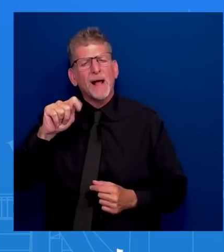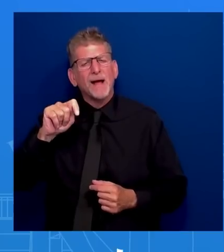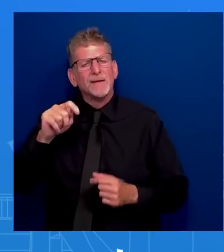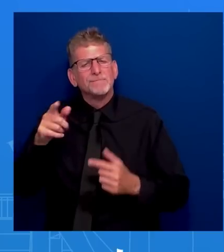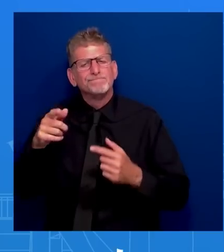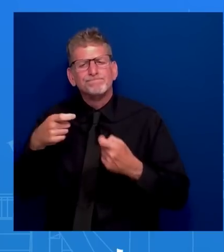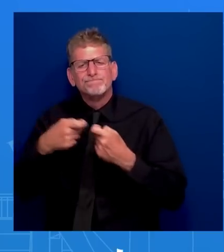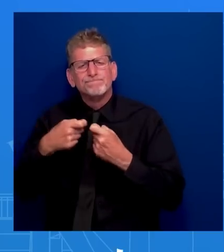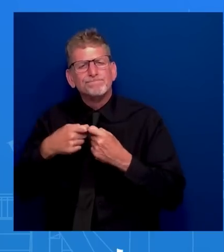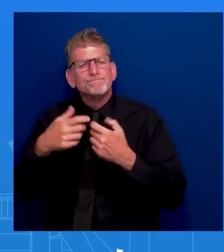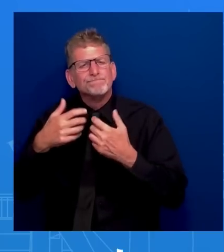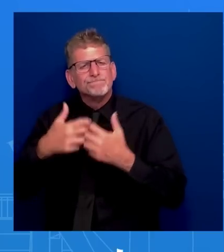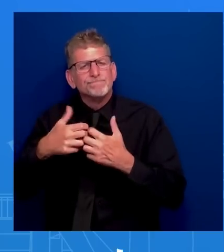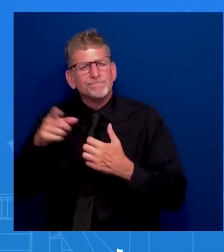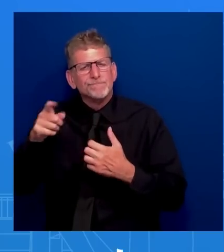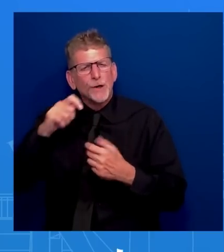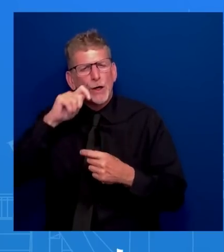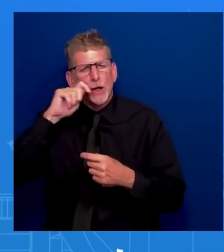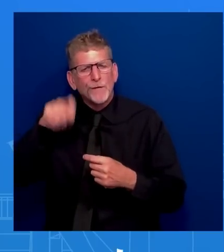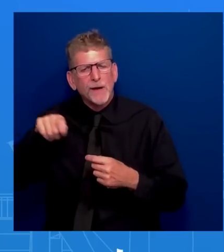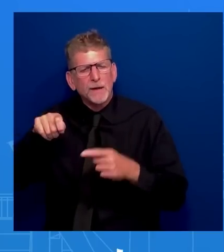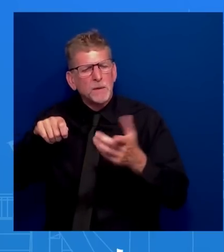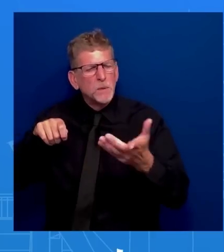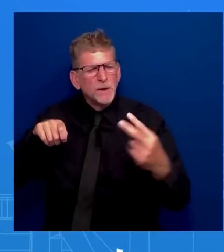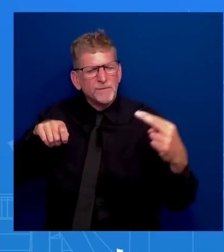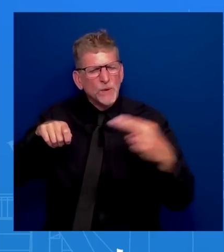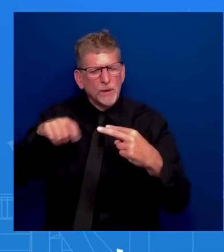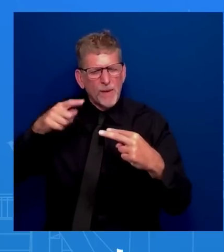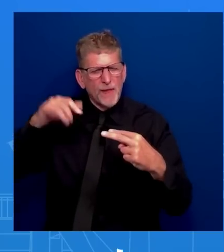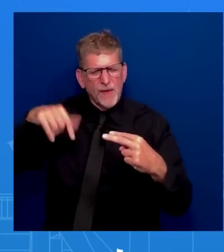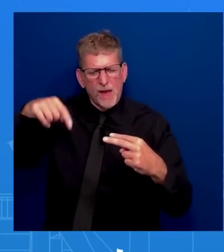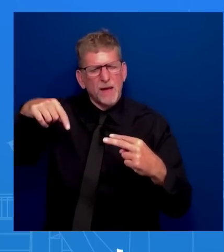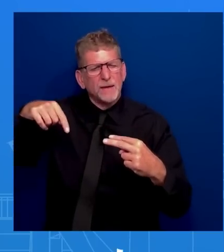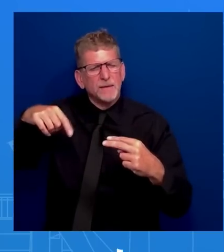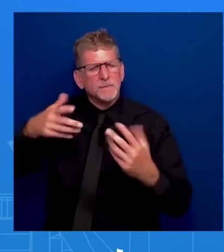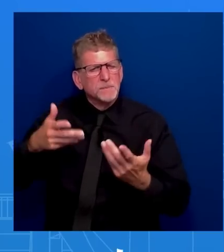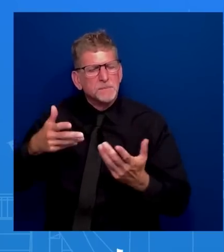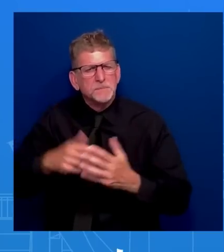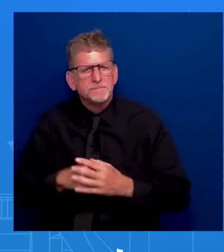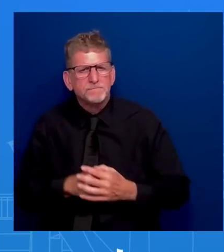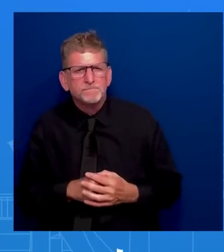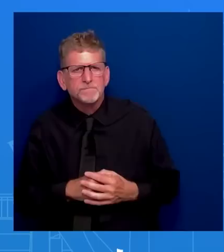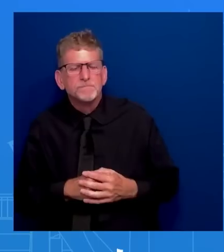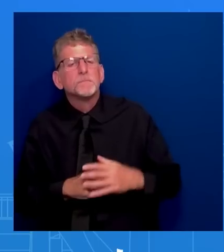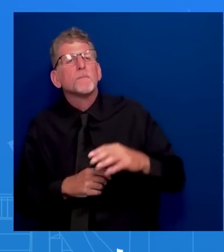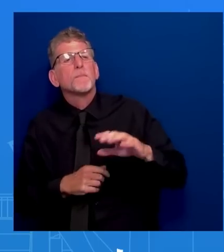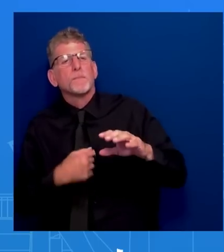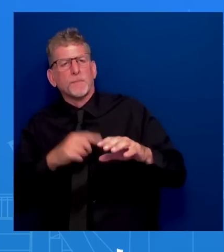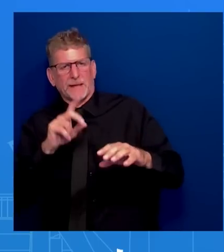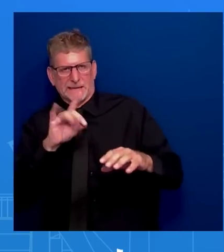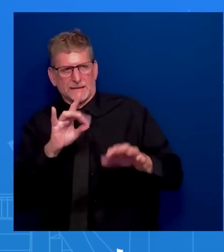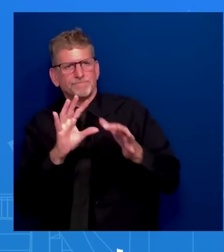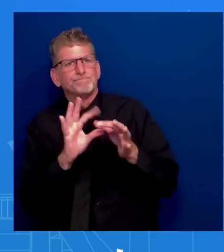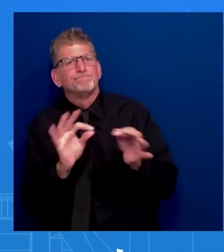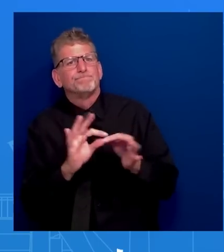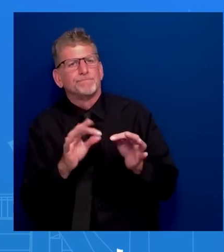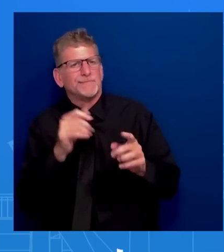during the gaggle. Basically, what we said then is that -- what I said yesterday is that we continue to closely monitor